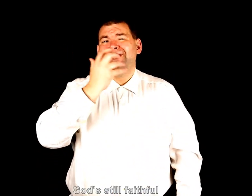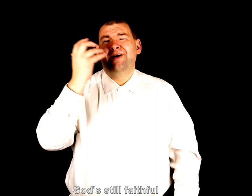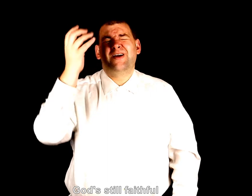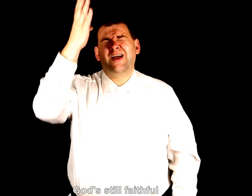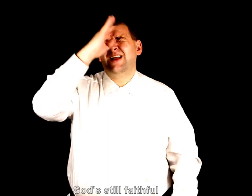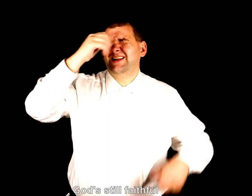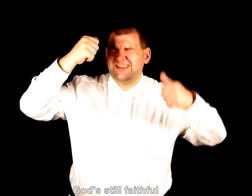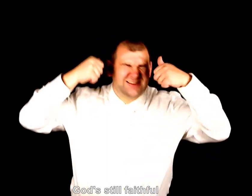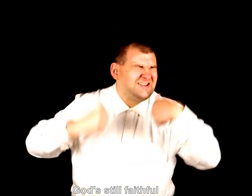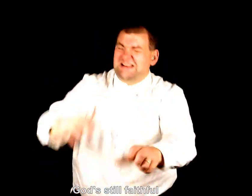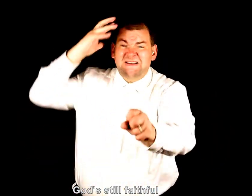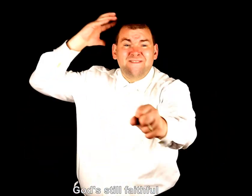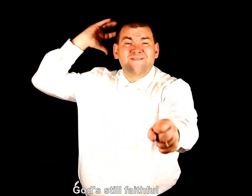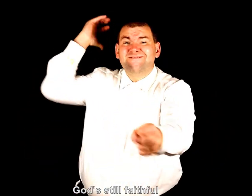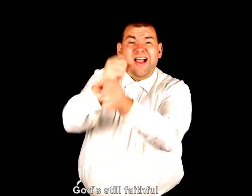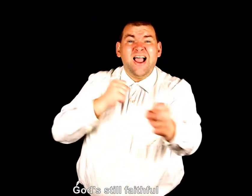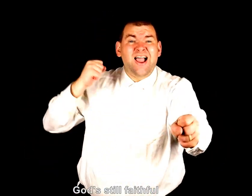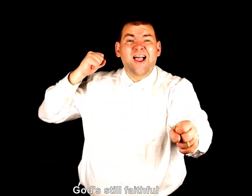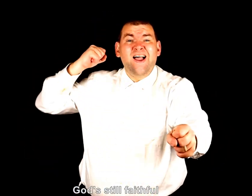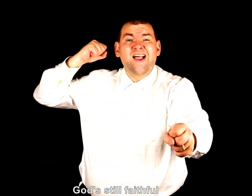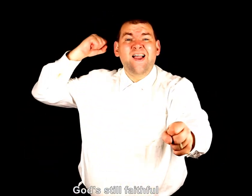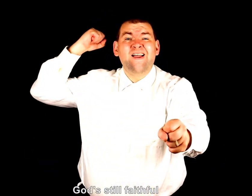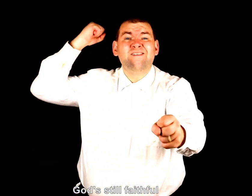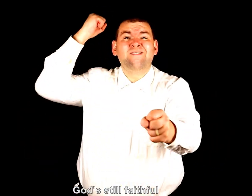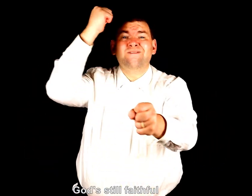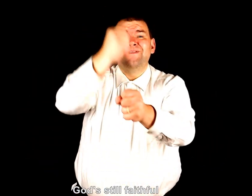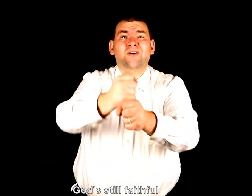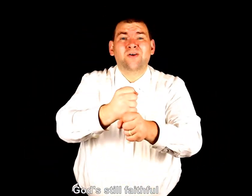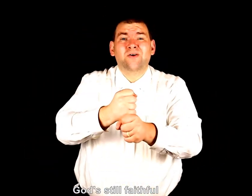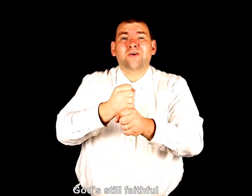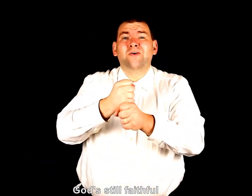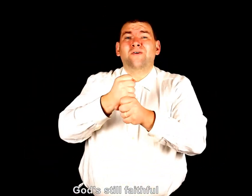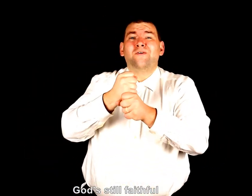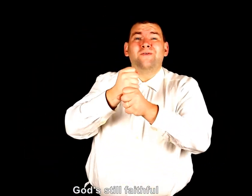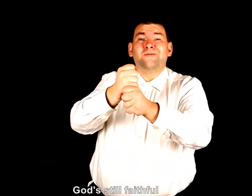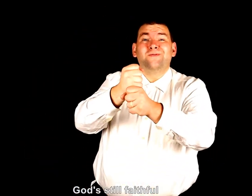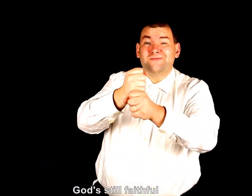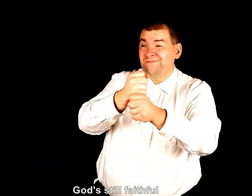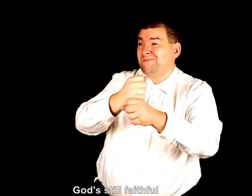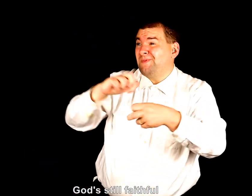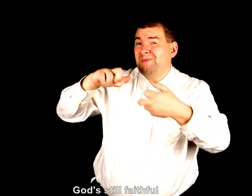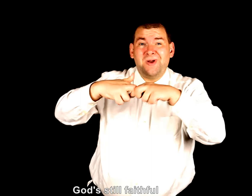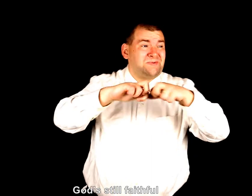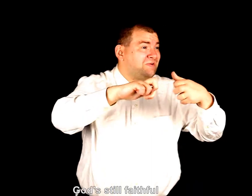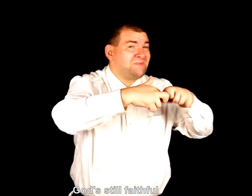God's still faithful